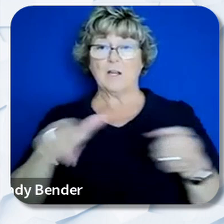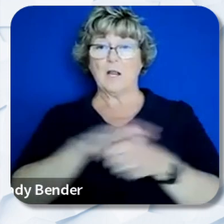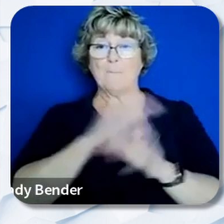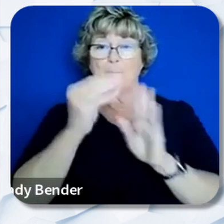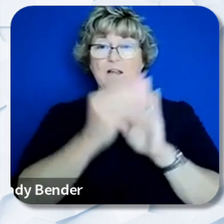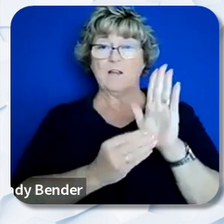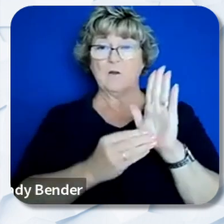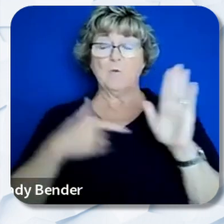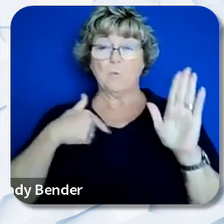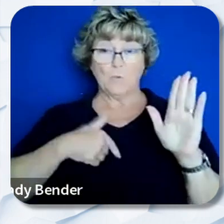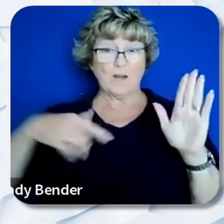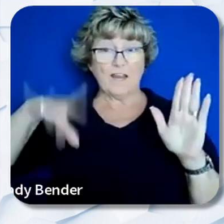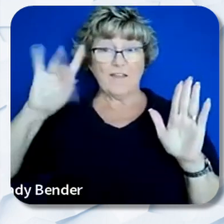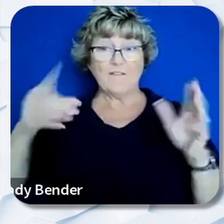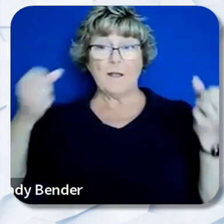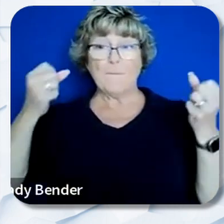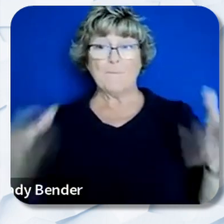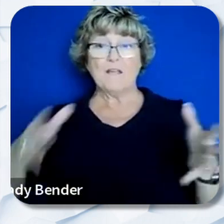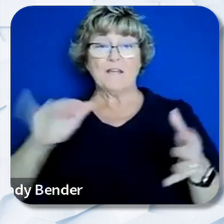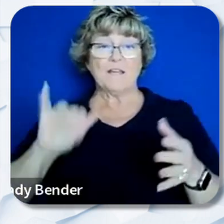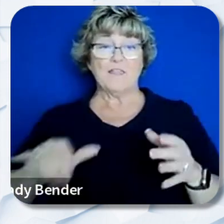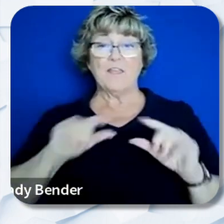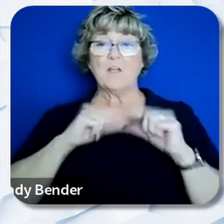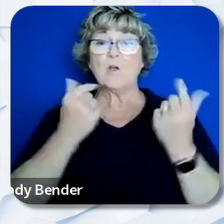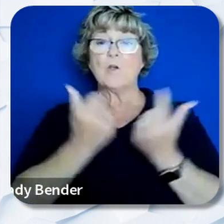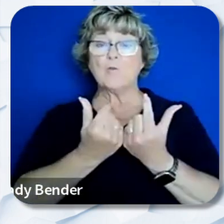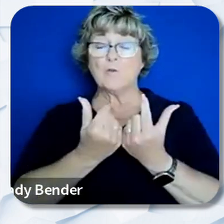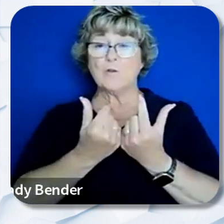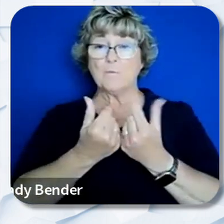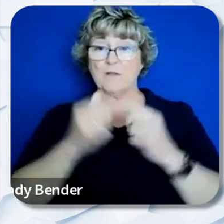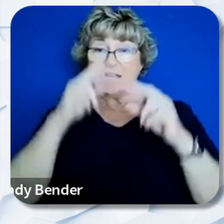we've found is that a lot of times those root cause analyses process don't take into account